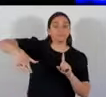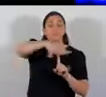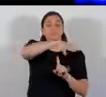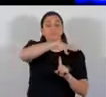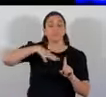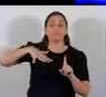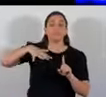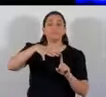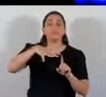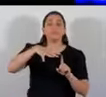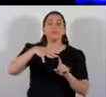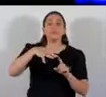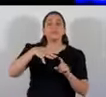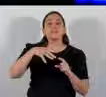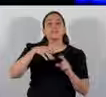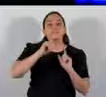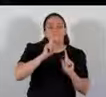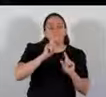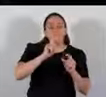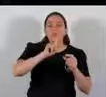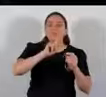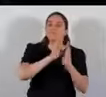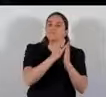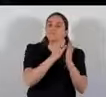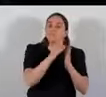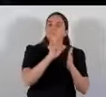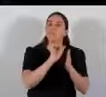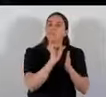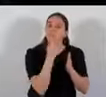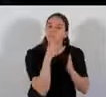And in that context from that model we proceed to the empirical evaluation of it